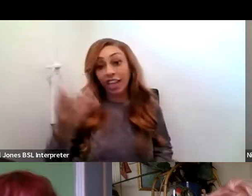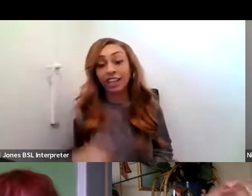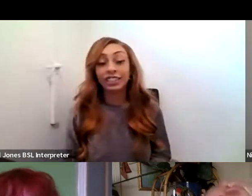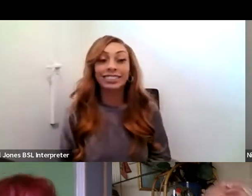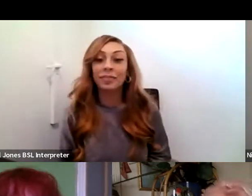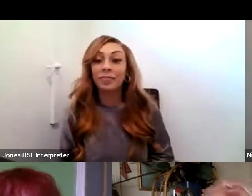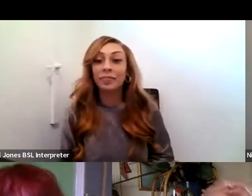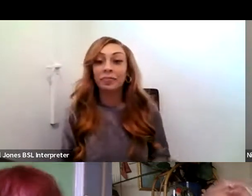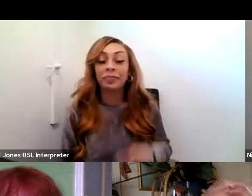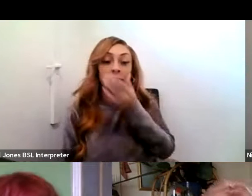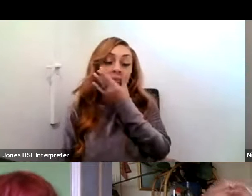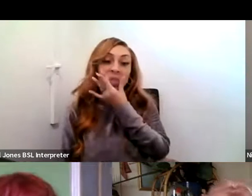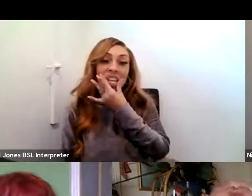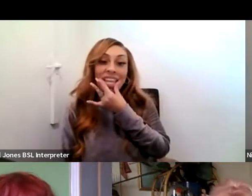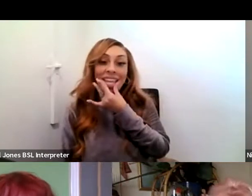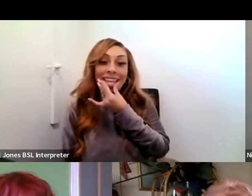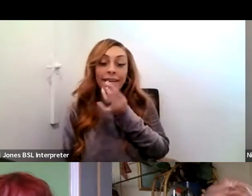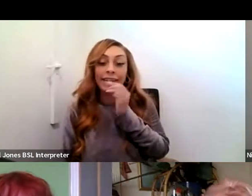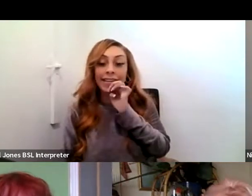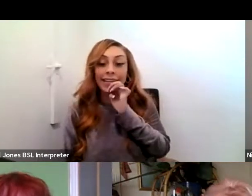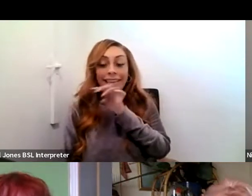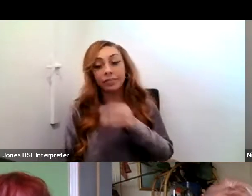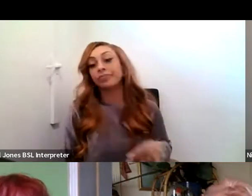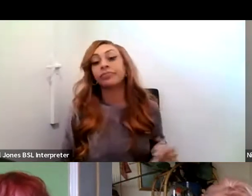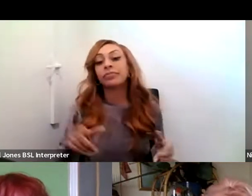Yes, but also in terms of access,